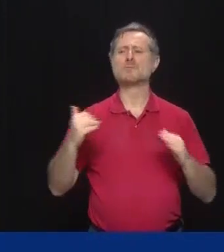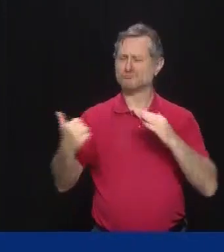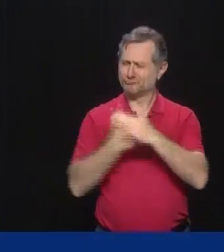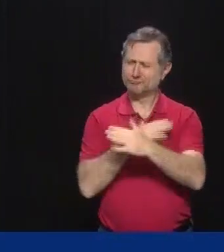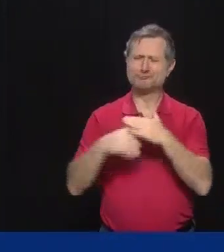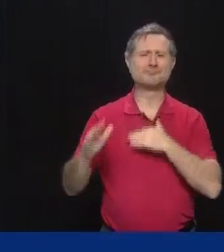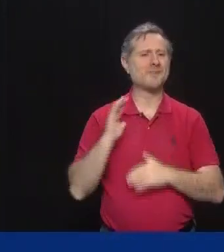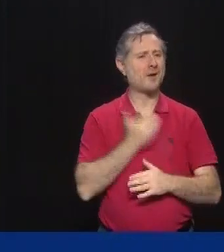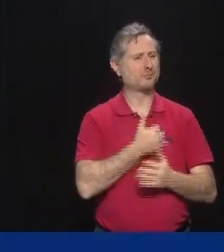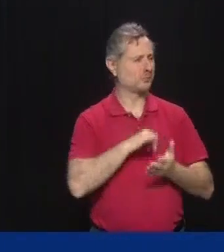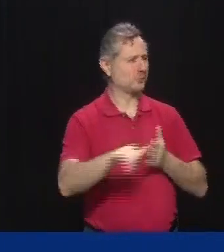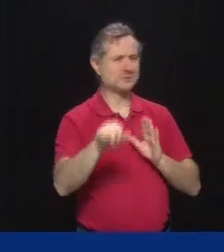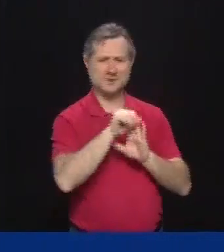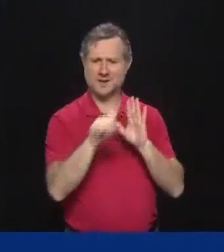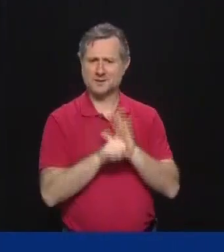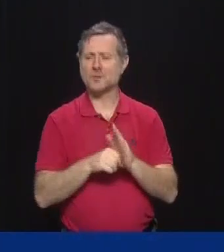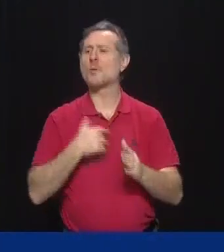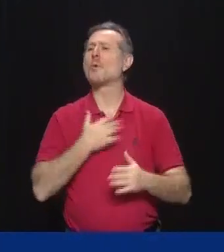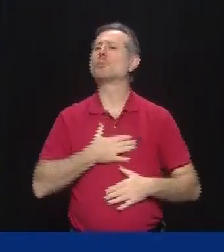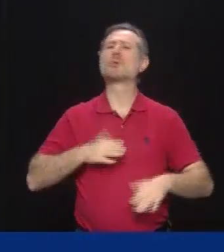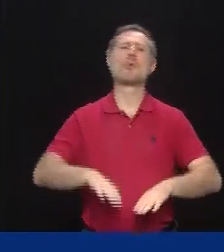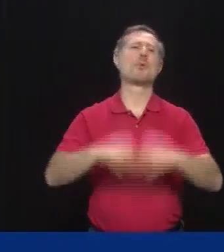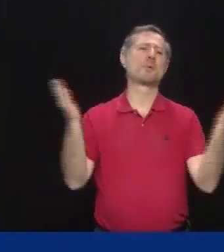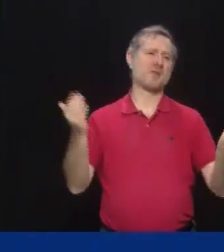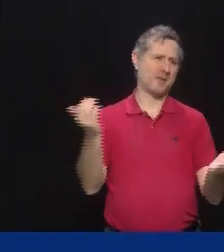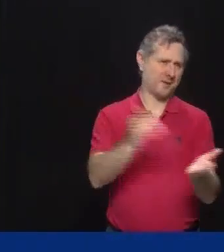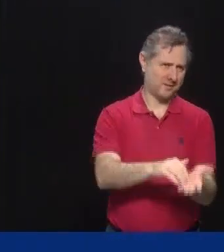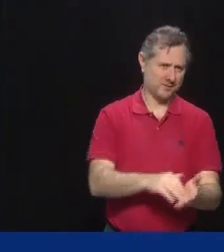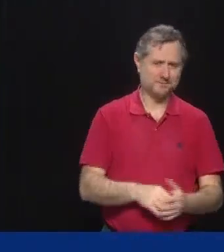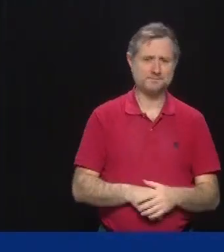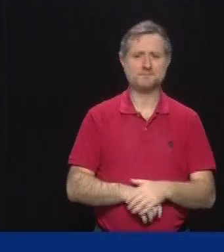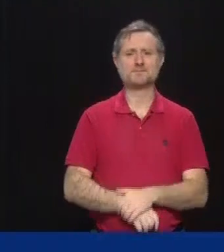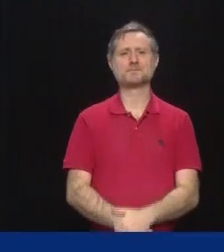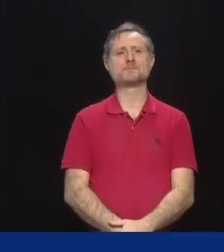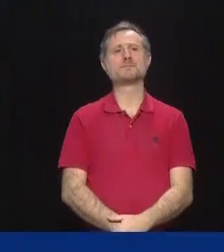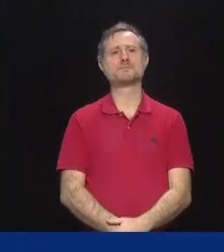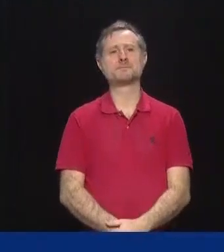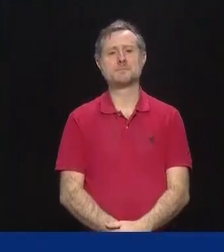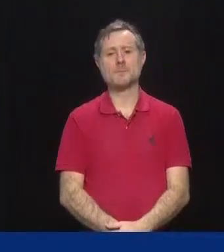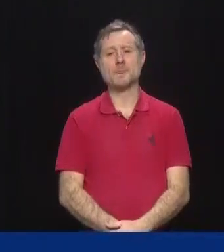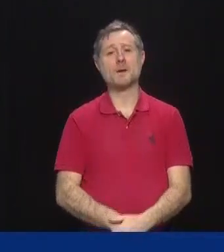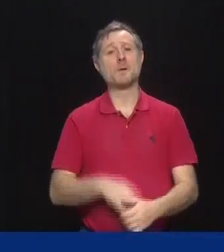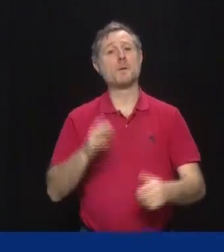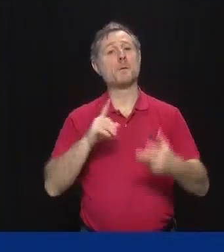AND OTHER PLACES TO MAKE SURE THAT THERE'S NO BARRIERS TO PEOPLE COMING TO OUR GREAT